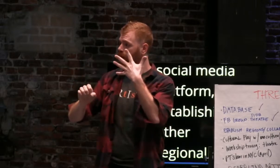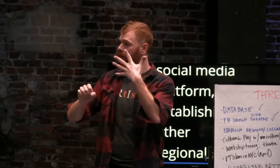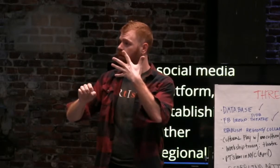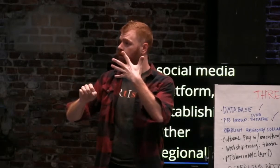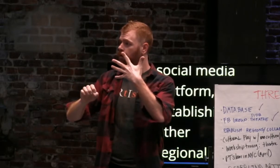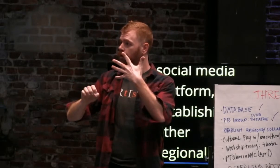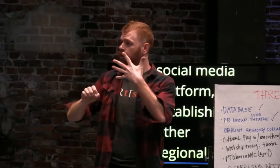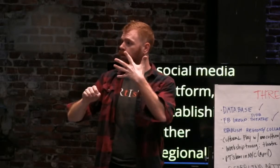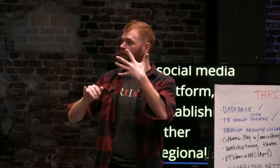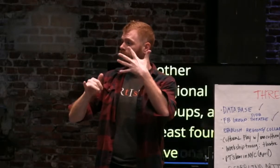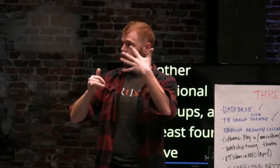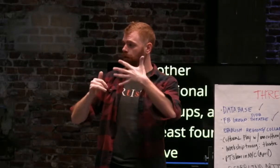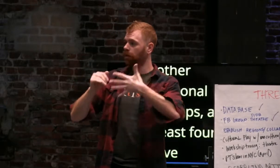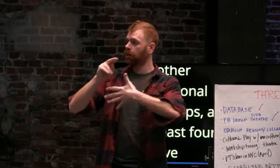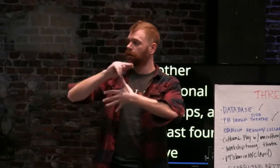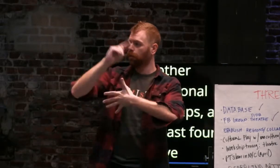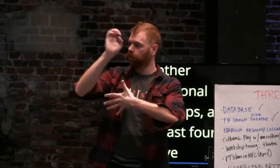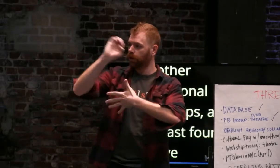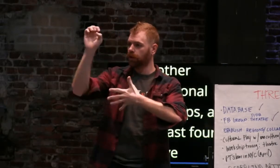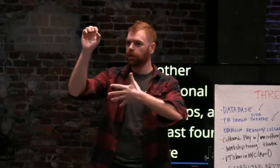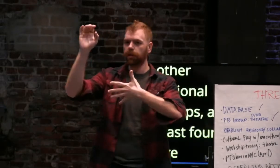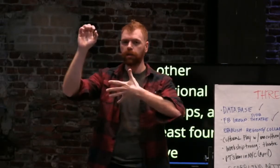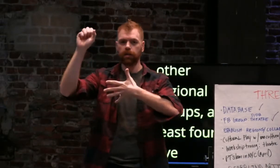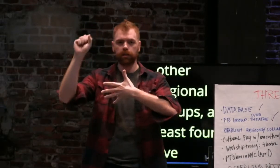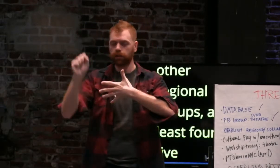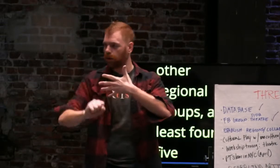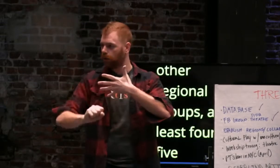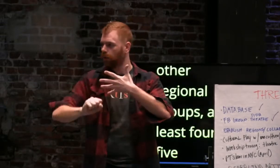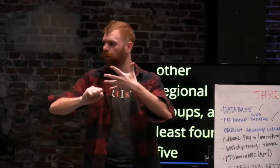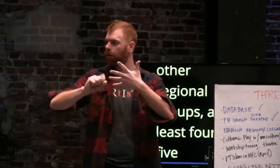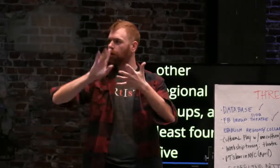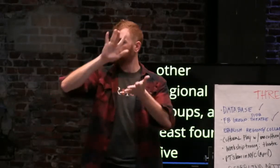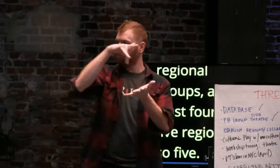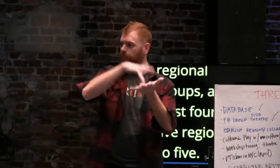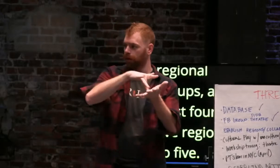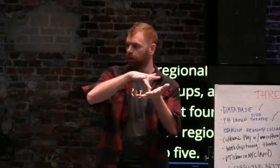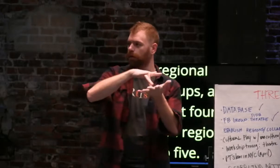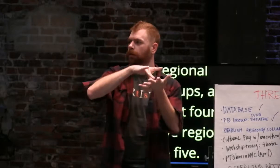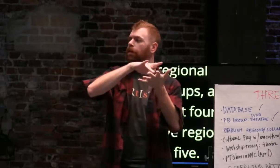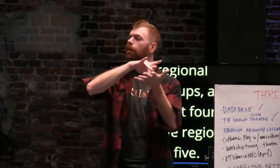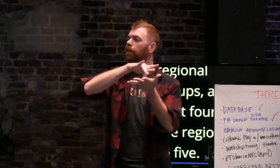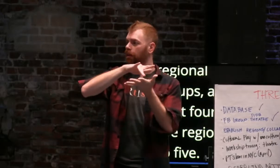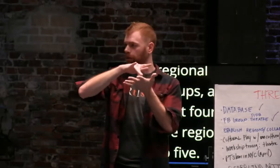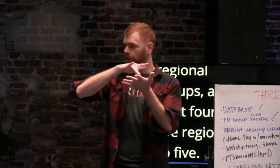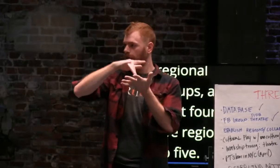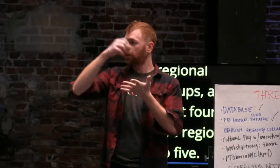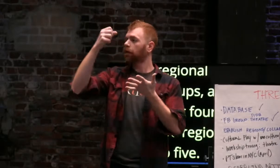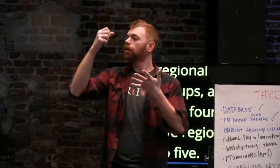So five, yeah. Northeast region, Southeast region, Central, West,